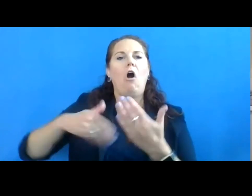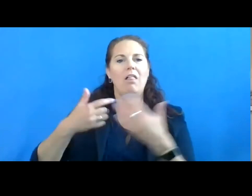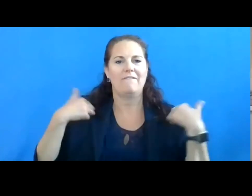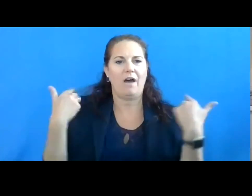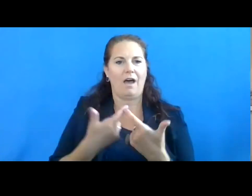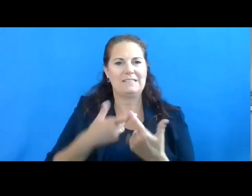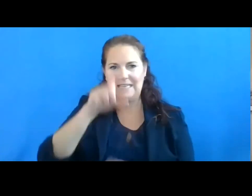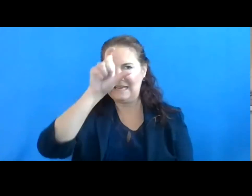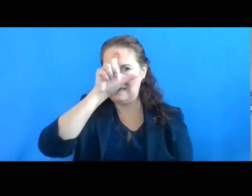Why is that important?